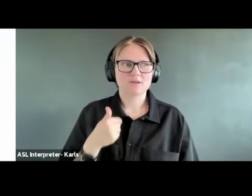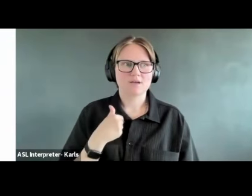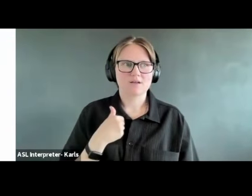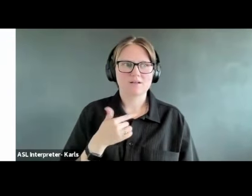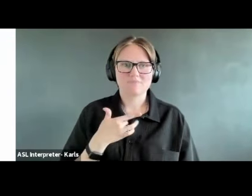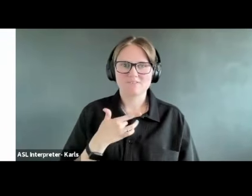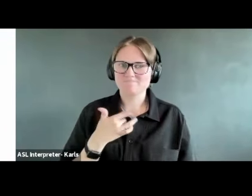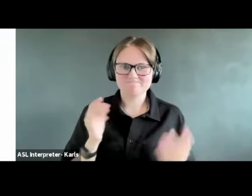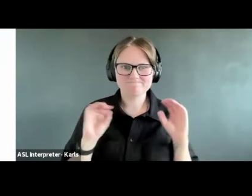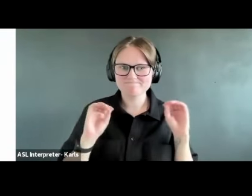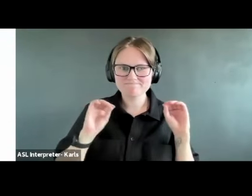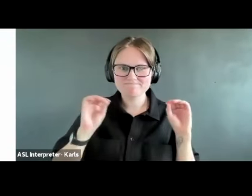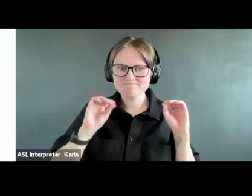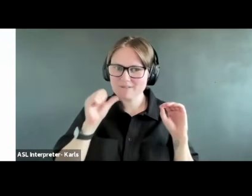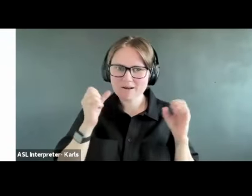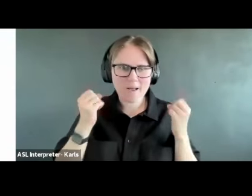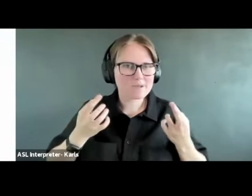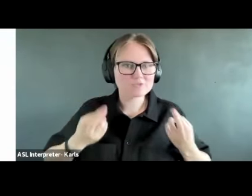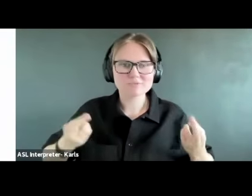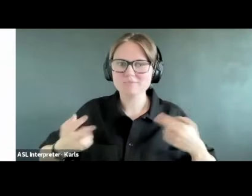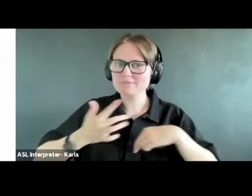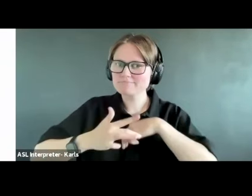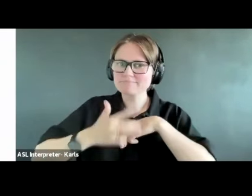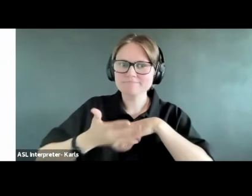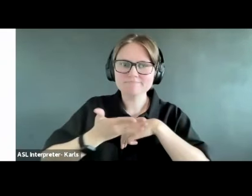out there and especially when I was pregnant I